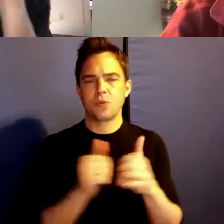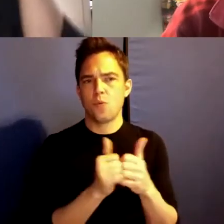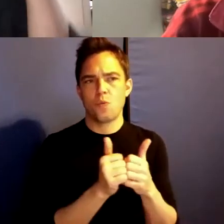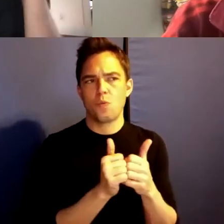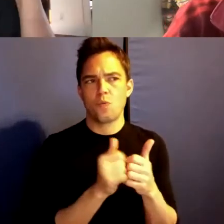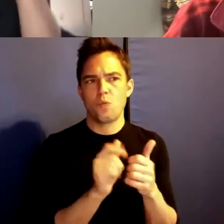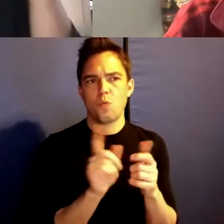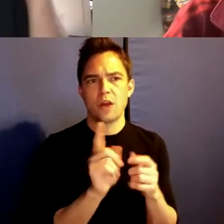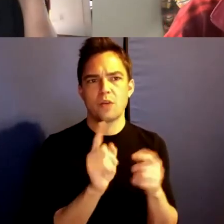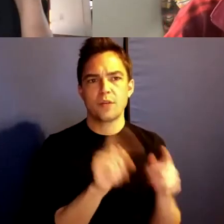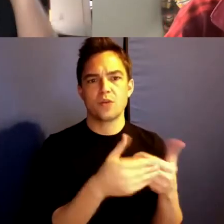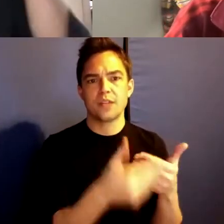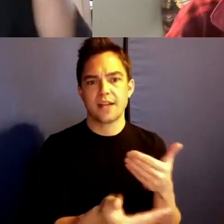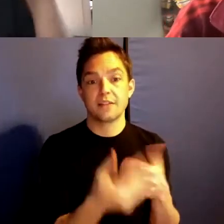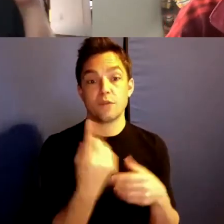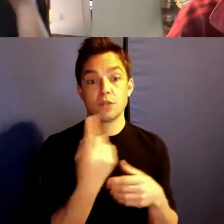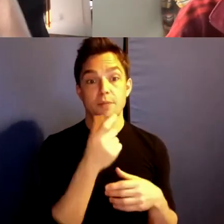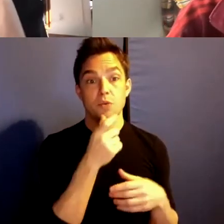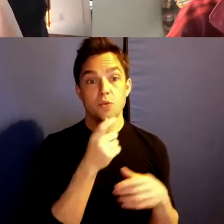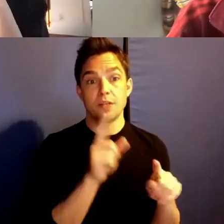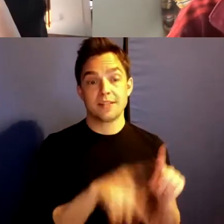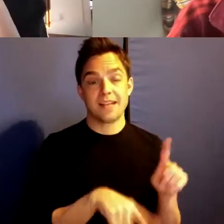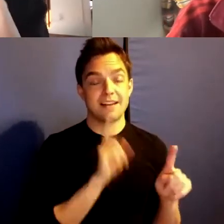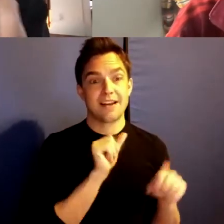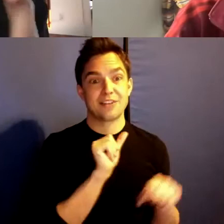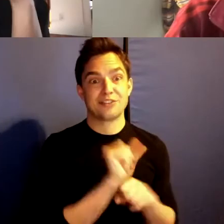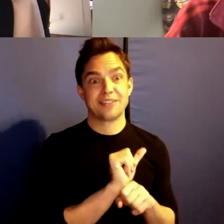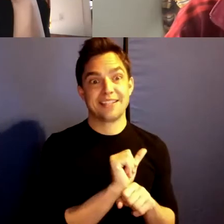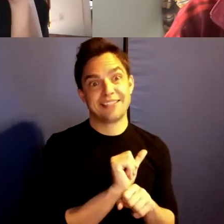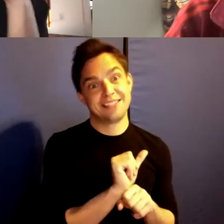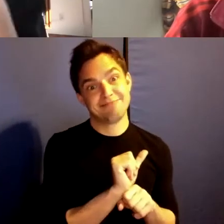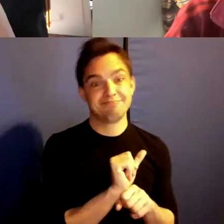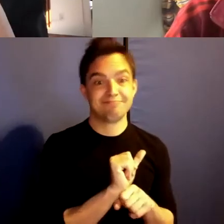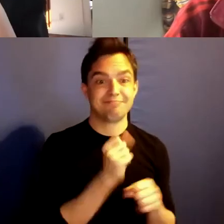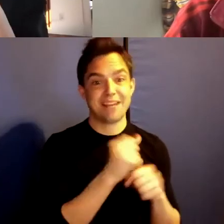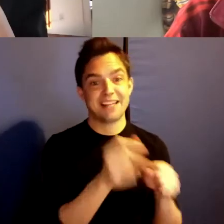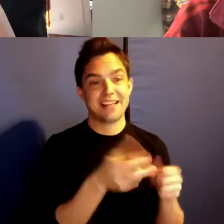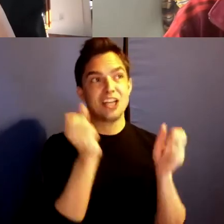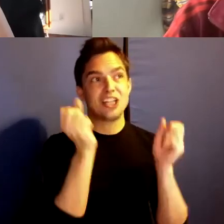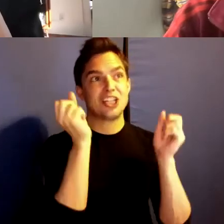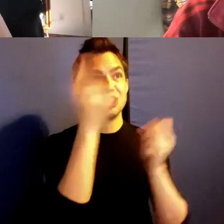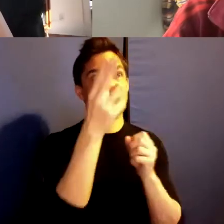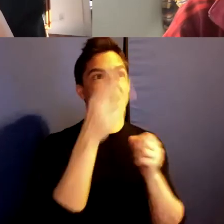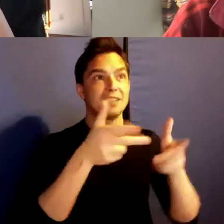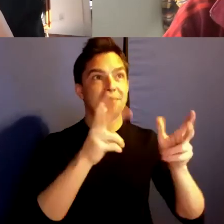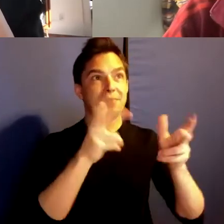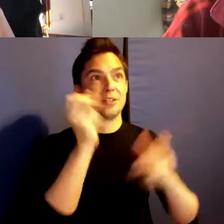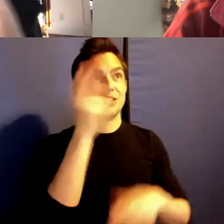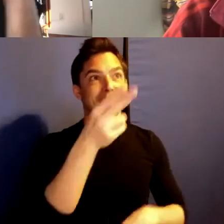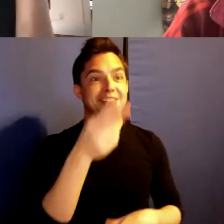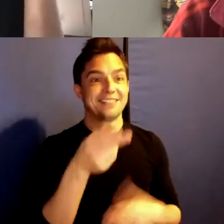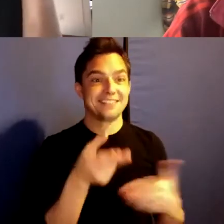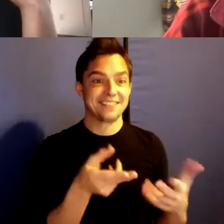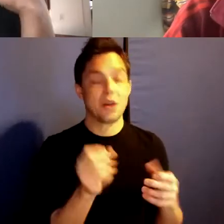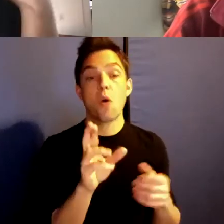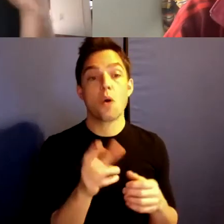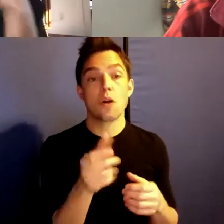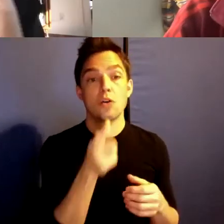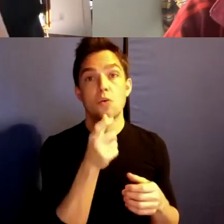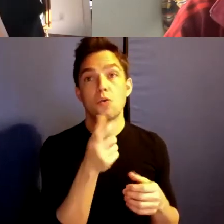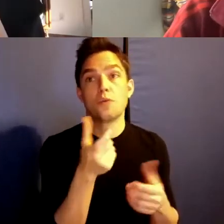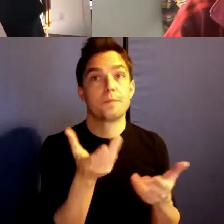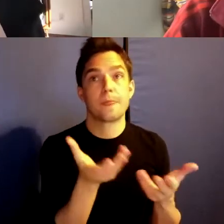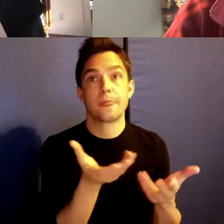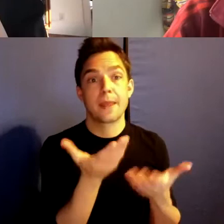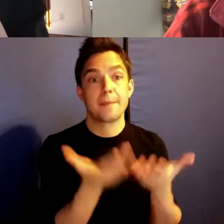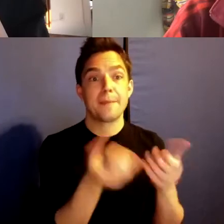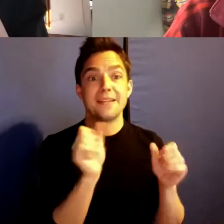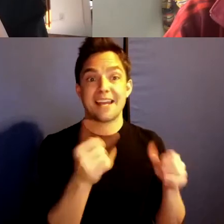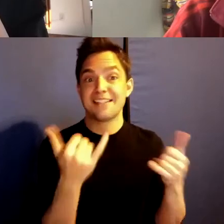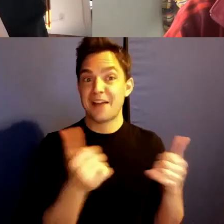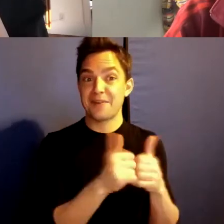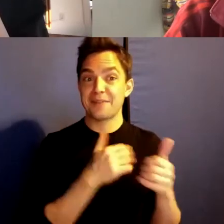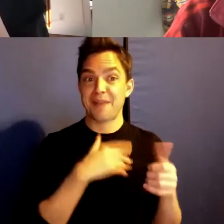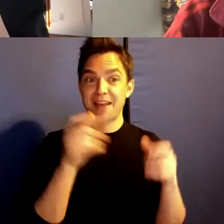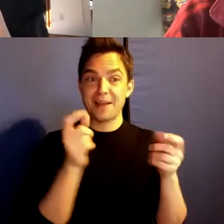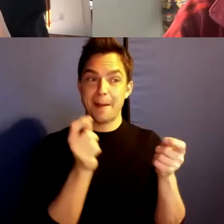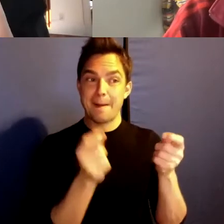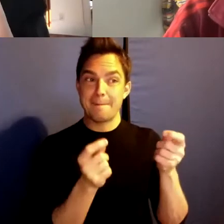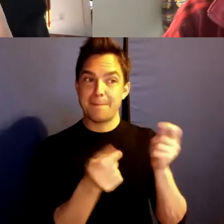For somebody who can't actually make the shot, or who maybe can now with the modification.